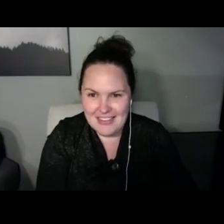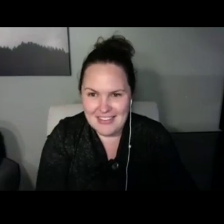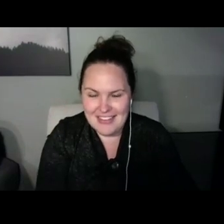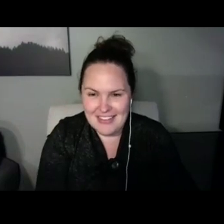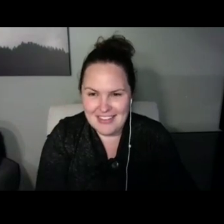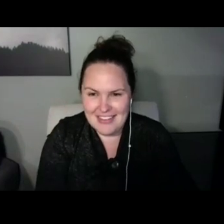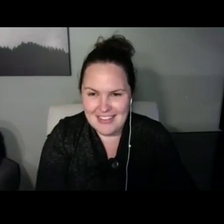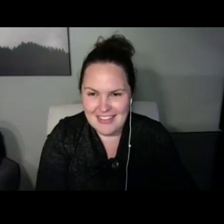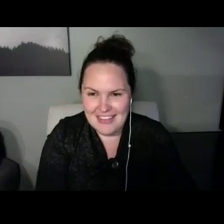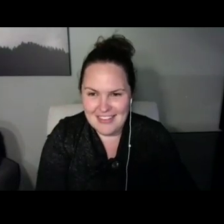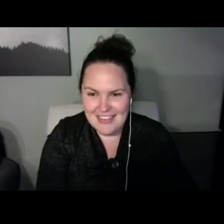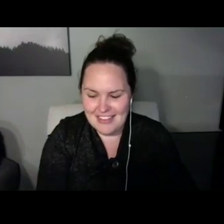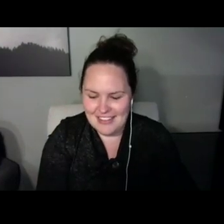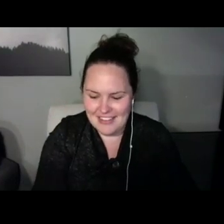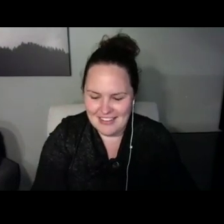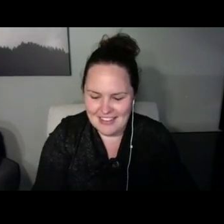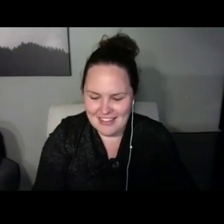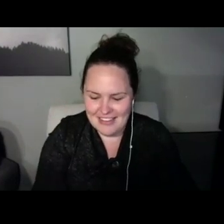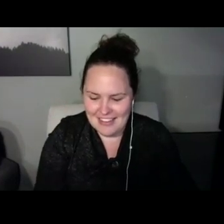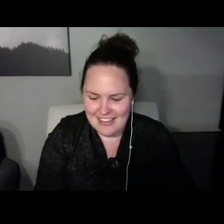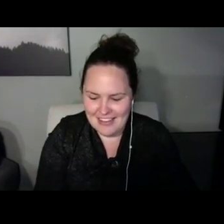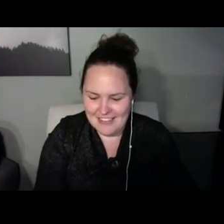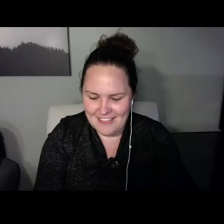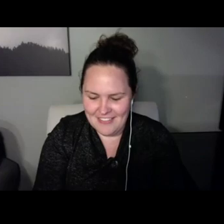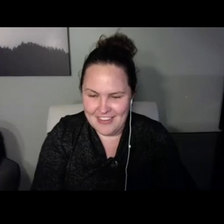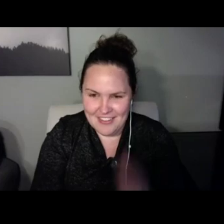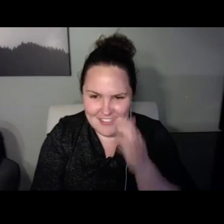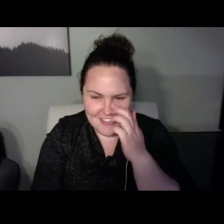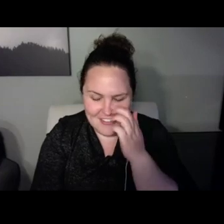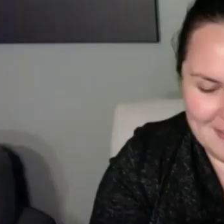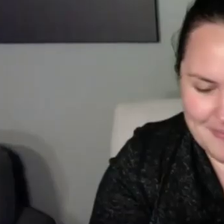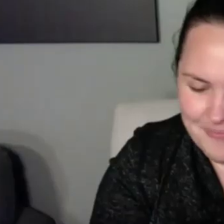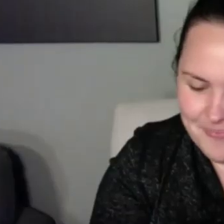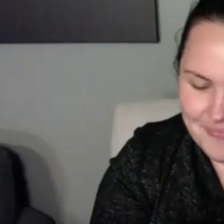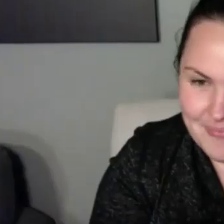All right. Two presenters left.